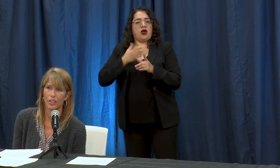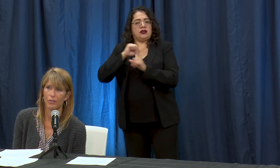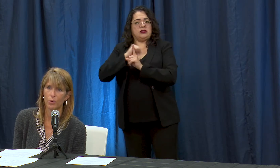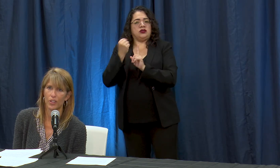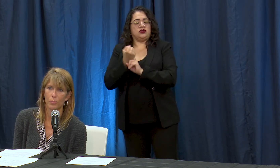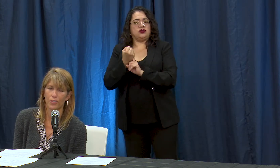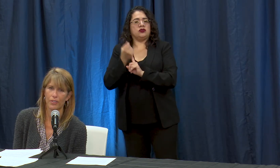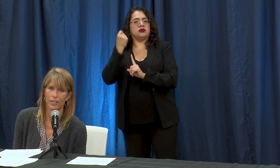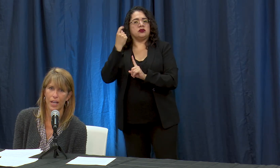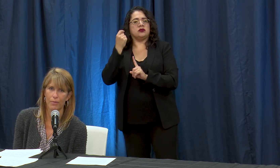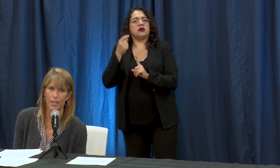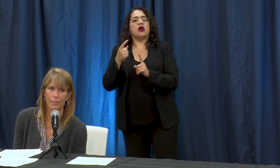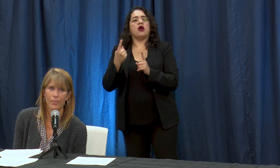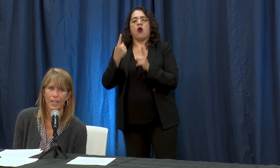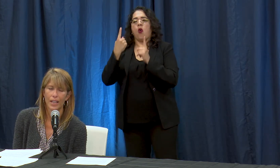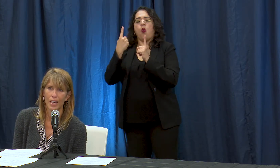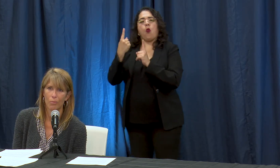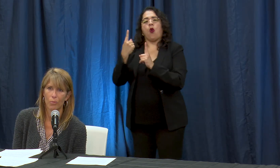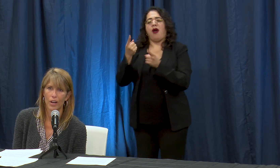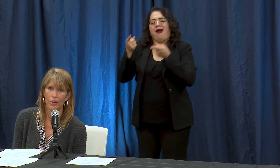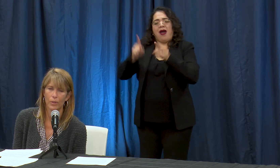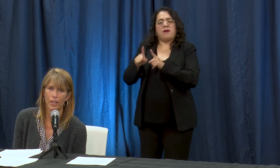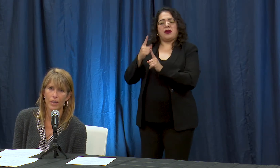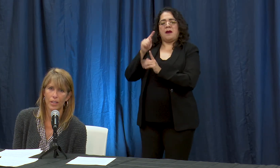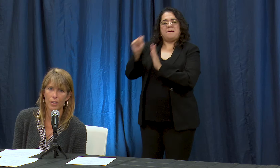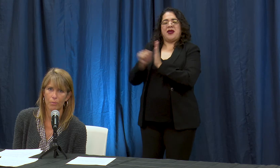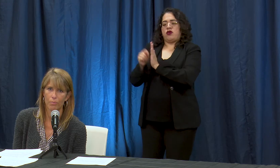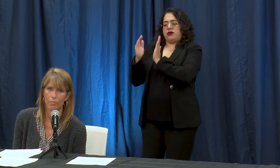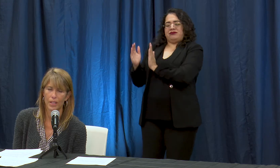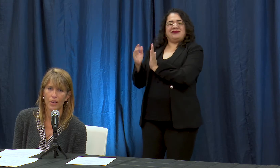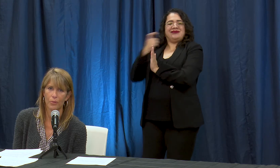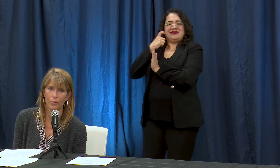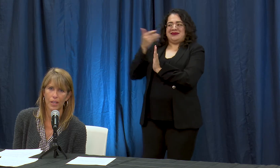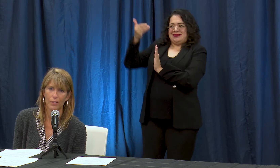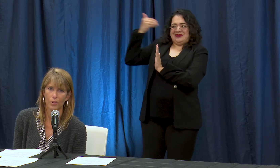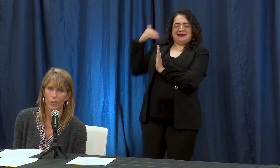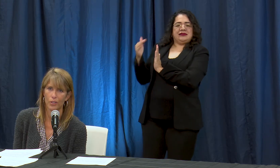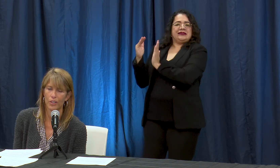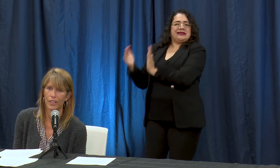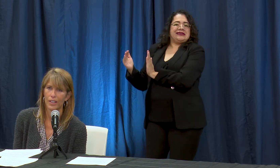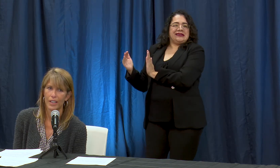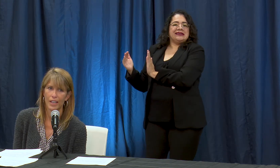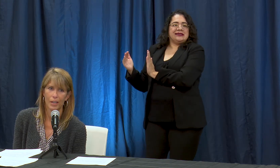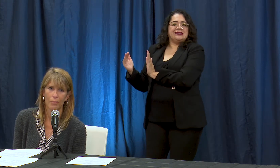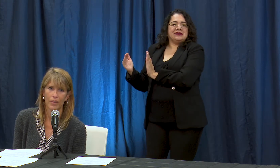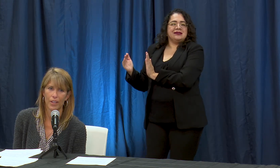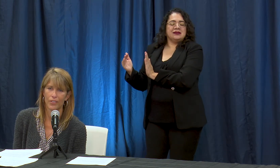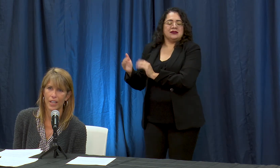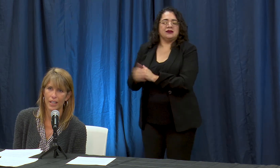over one specific time frame because coroner investigated